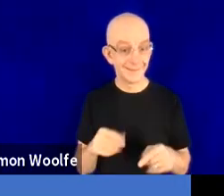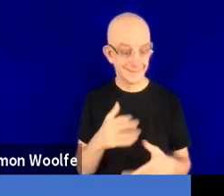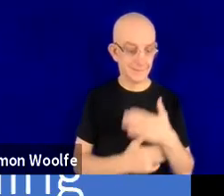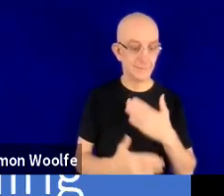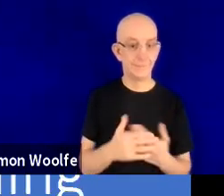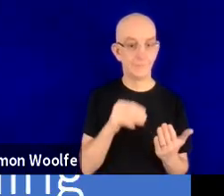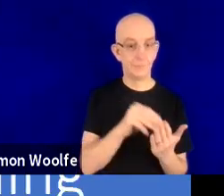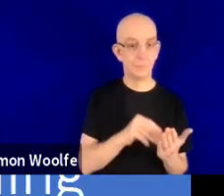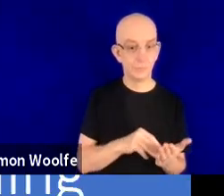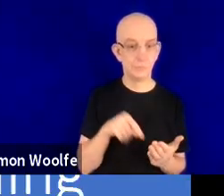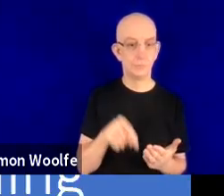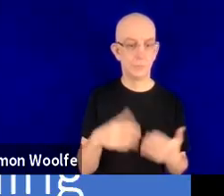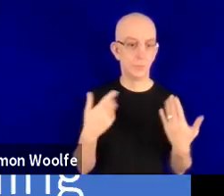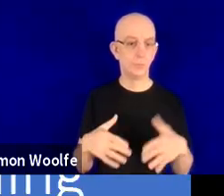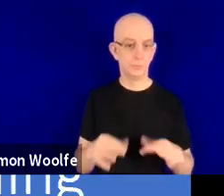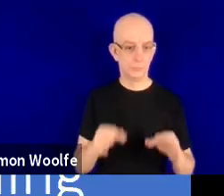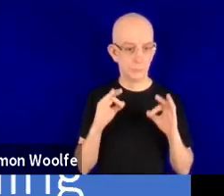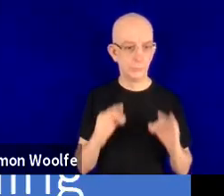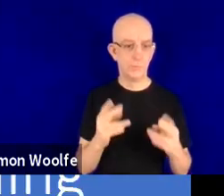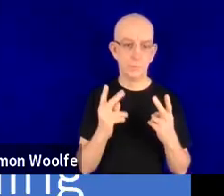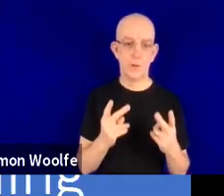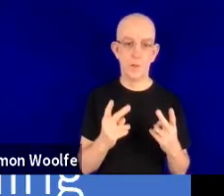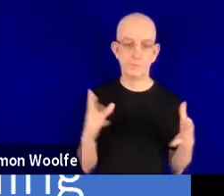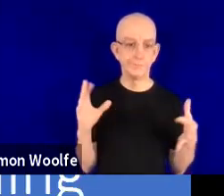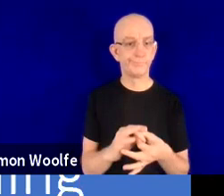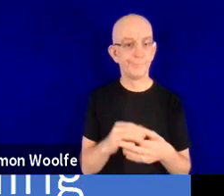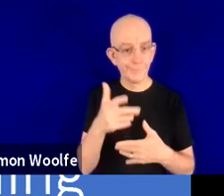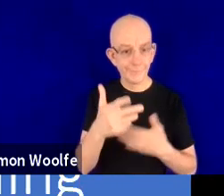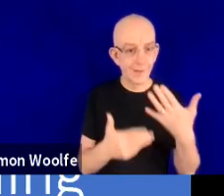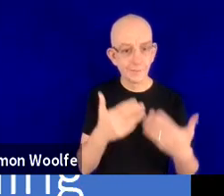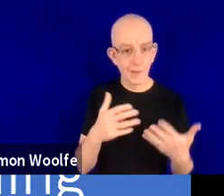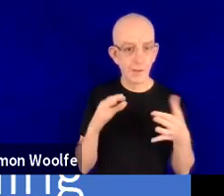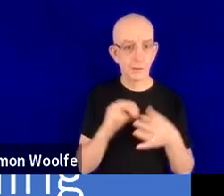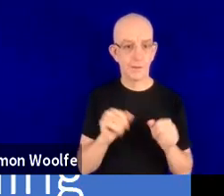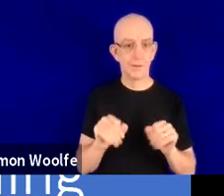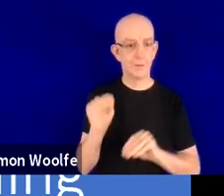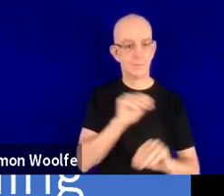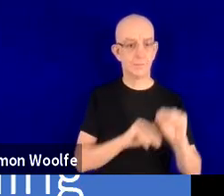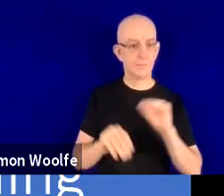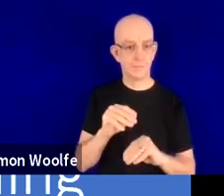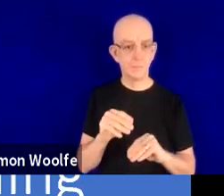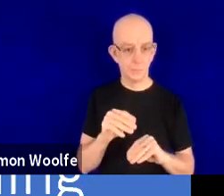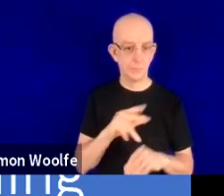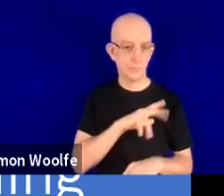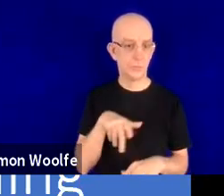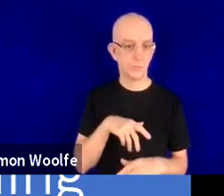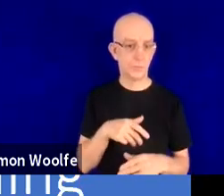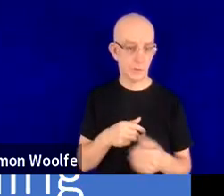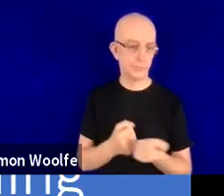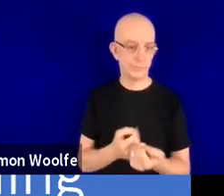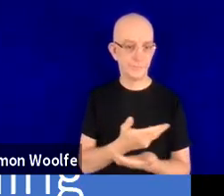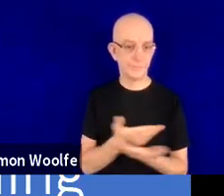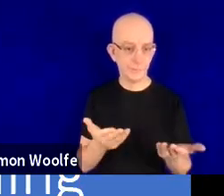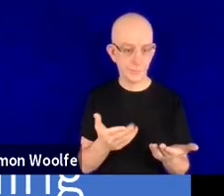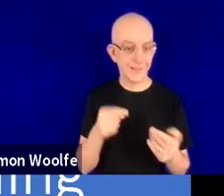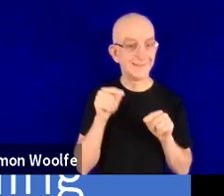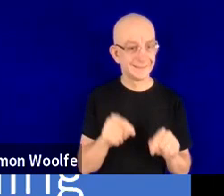So I will pass on that. But one very important element, we had question on tools. Do we have tools to assess disability?